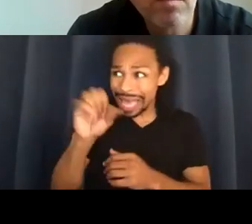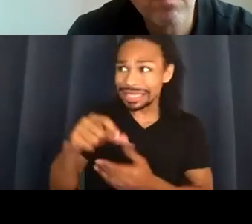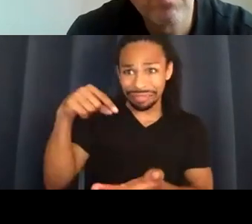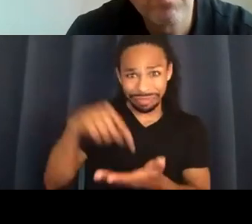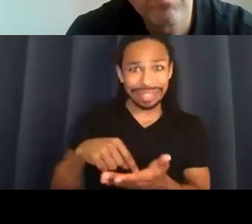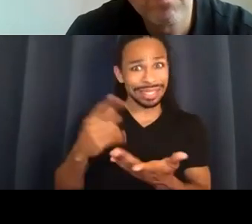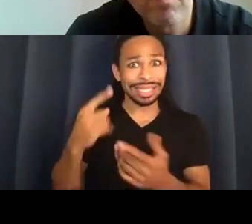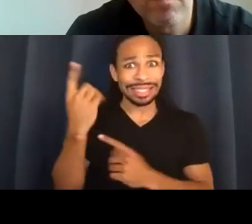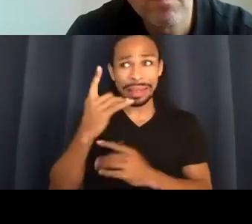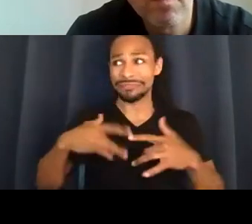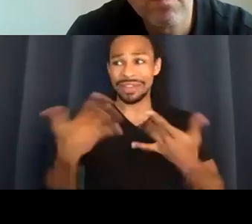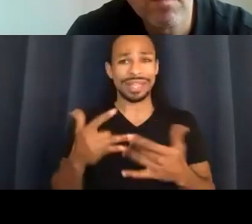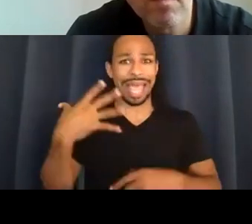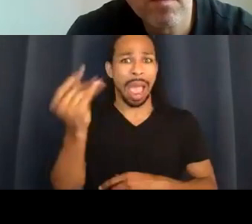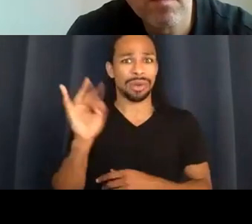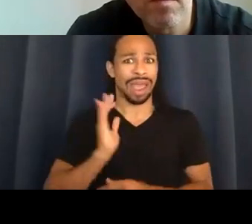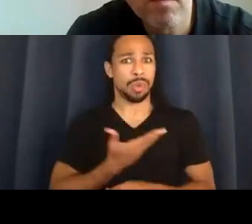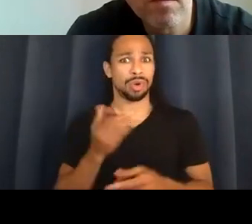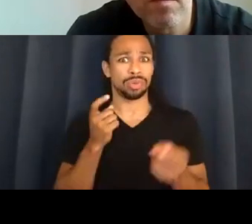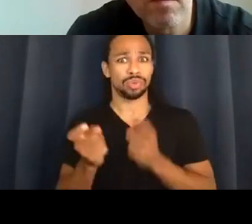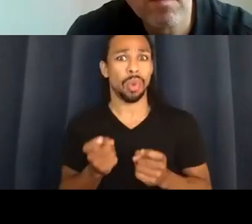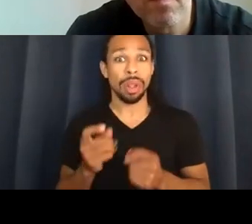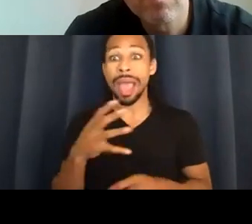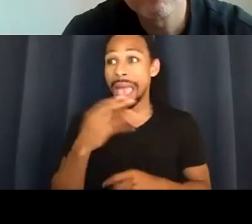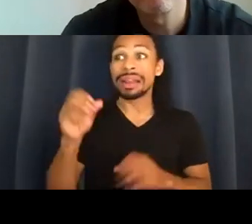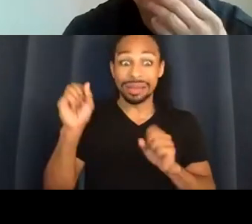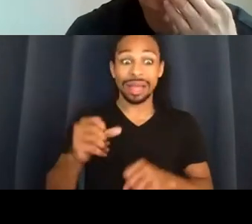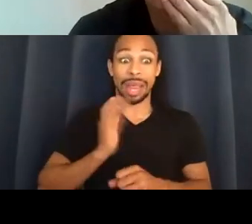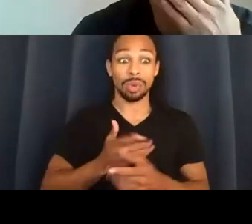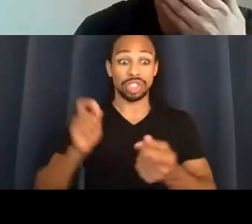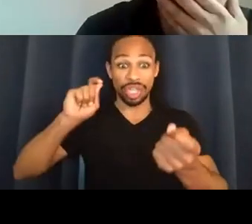came in the oddest ways and yes, we all thought maybe it will be over in six